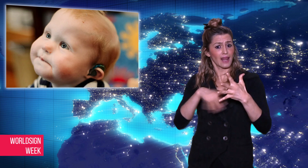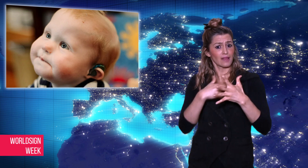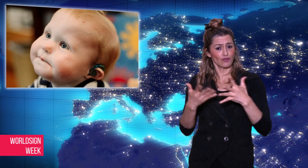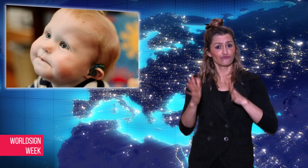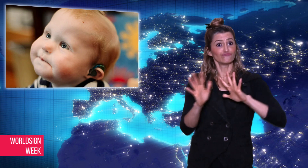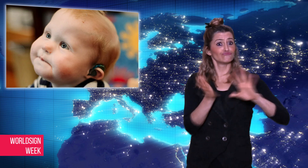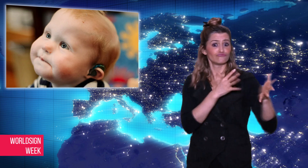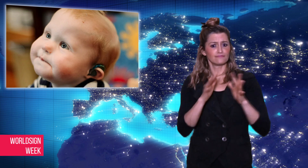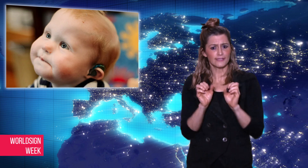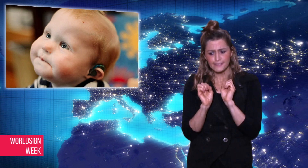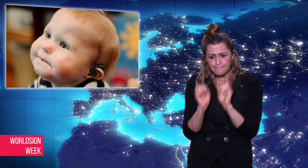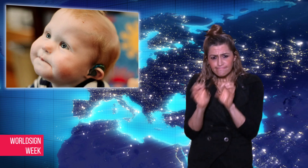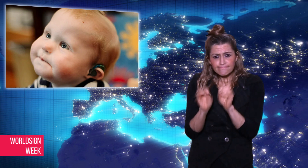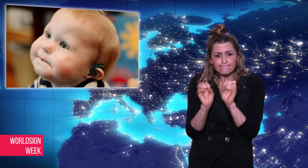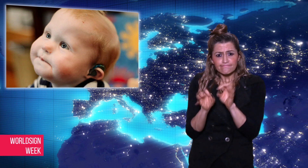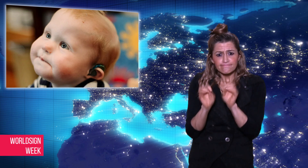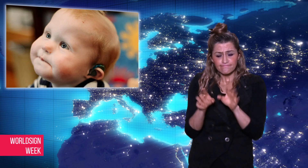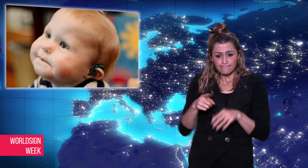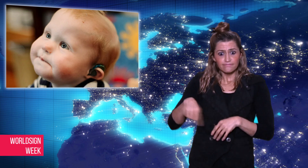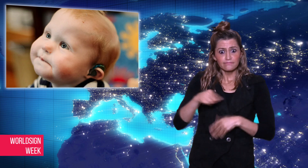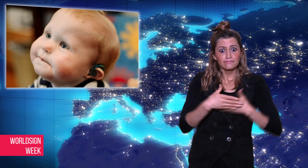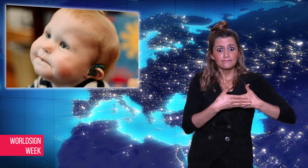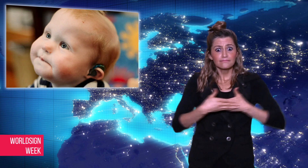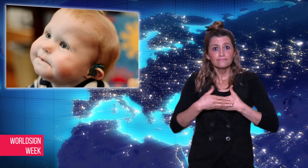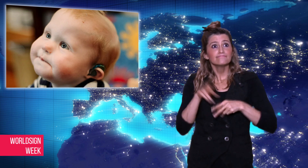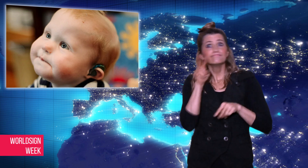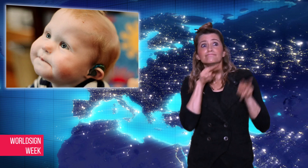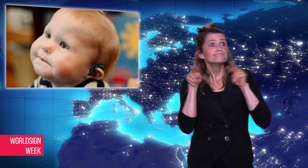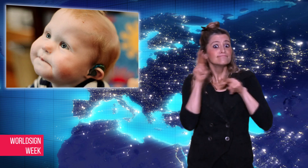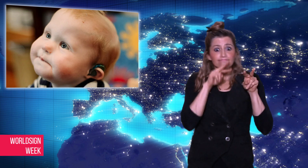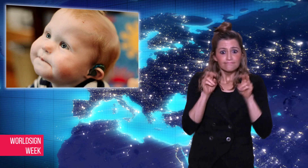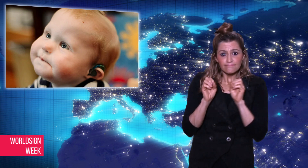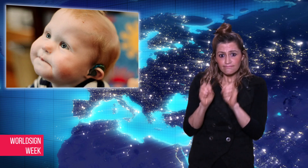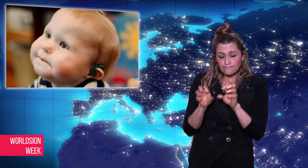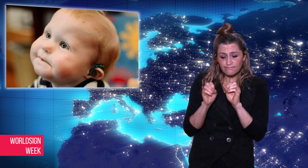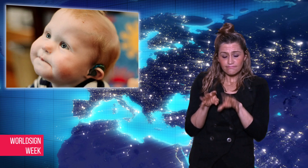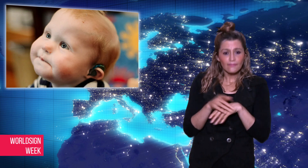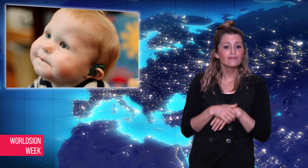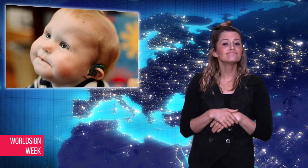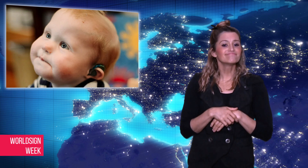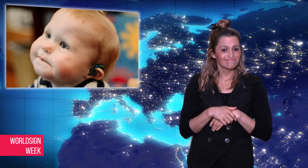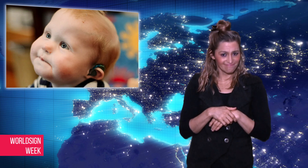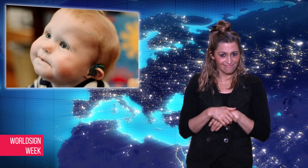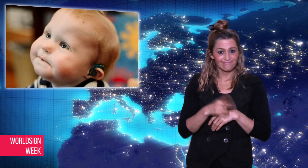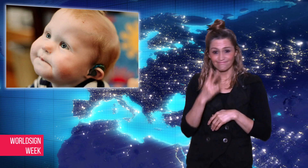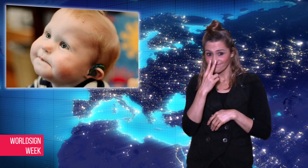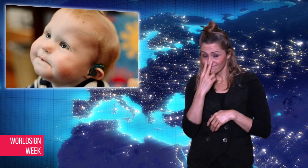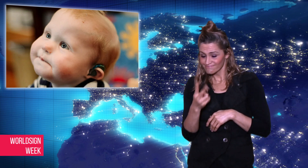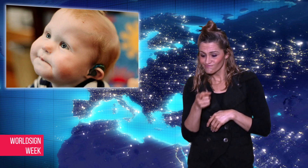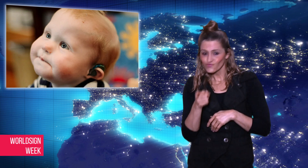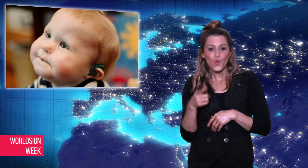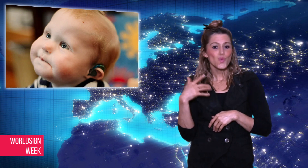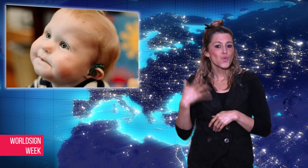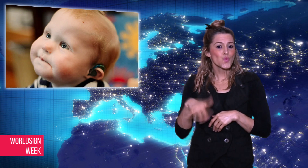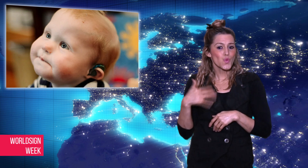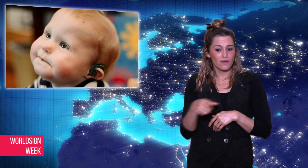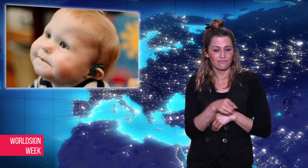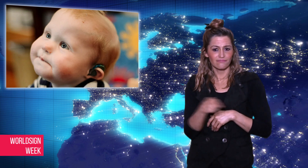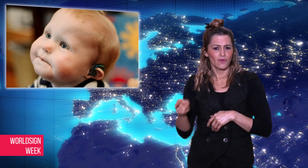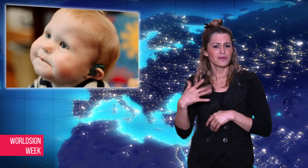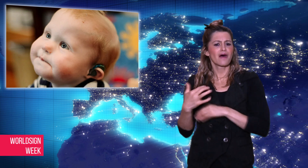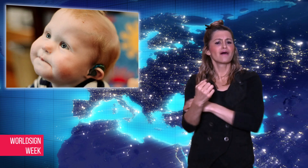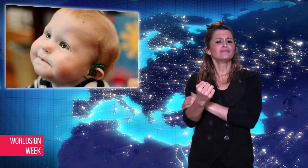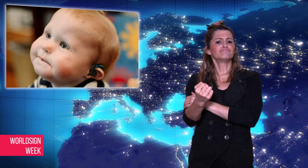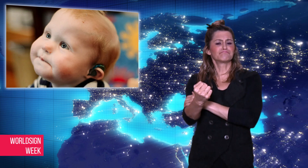Deaf infants exposed to American Sign Language